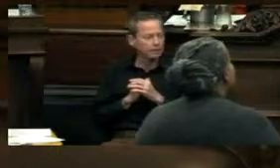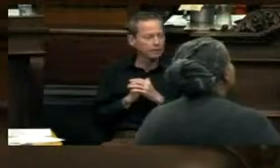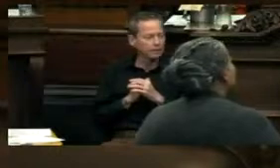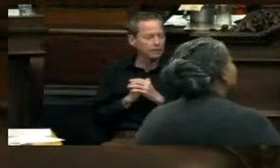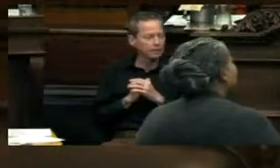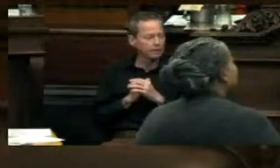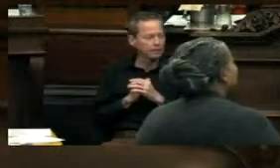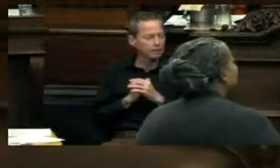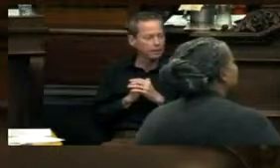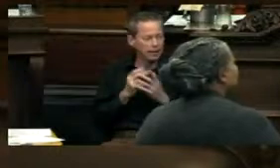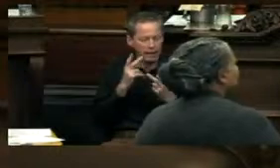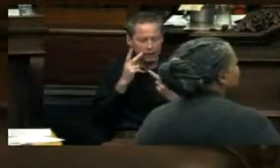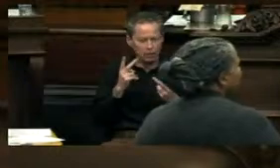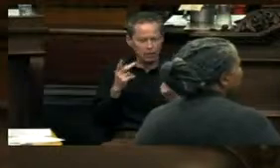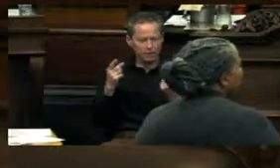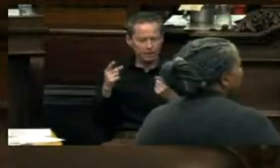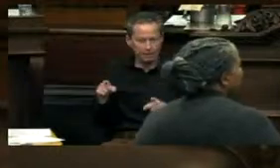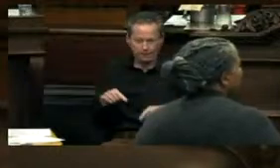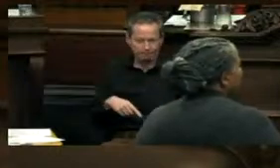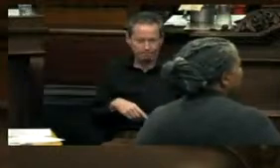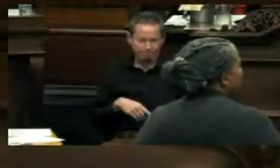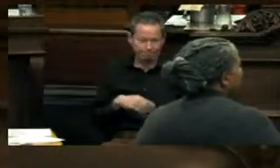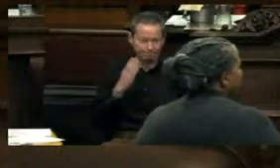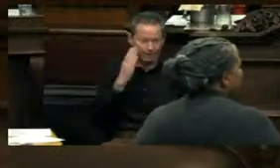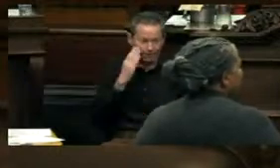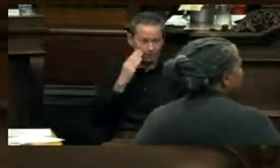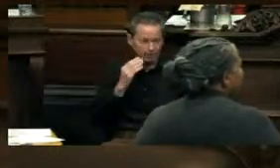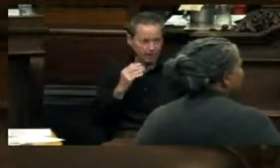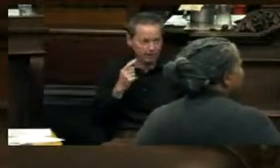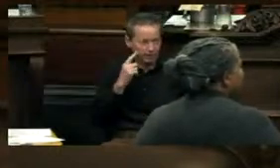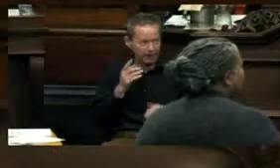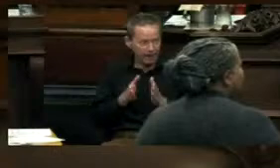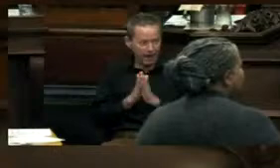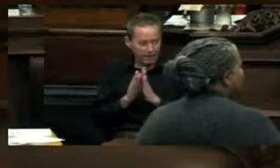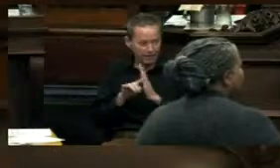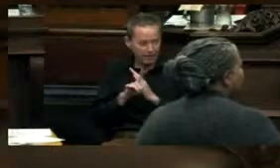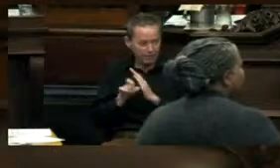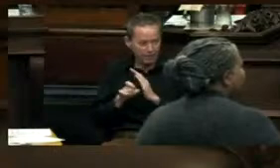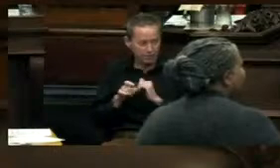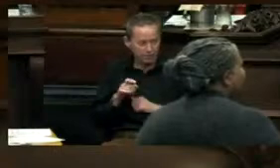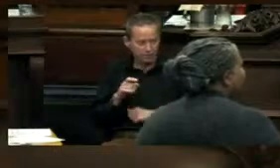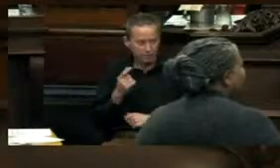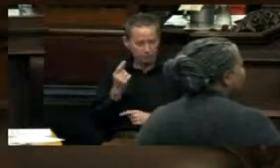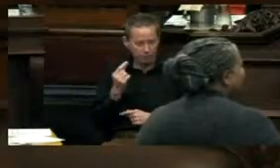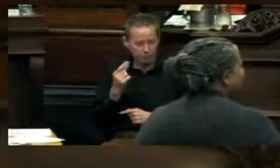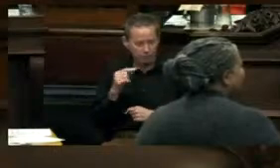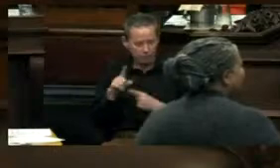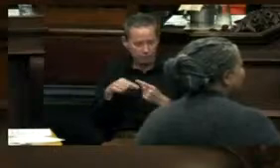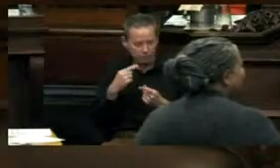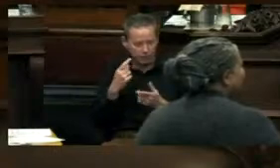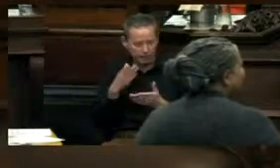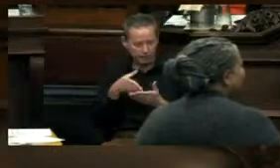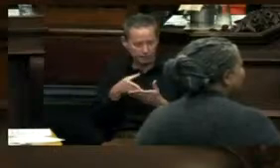public meeting. So I think it's because because the media was there. So I think it's okay for